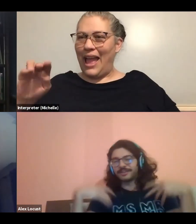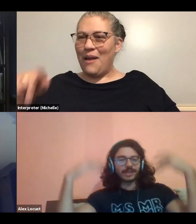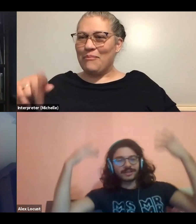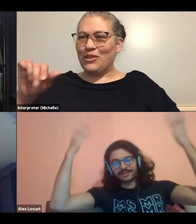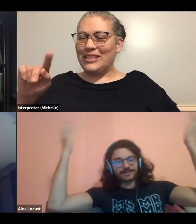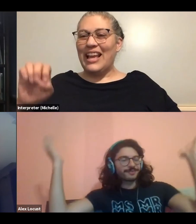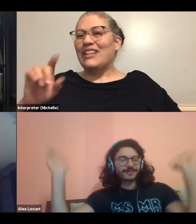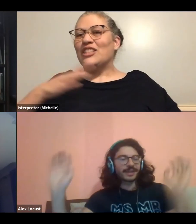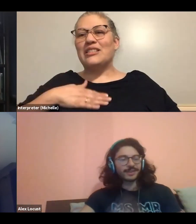Alex Locust: In the past.